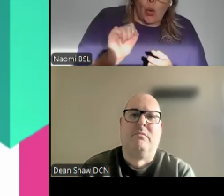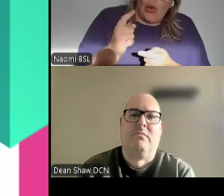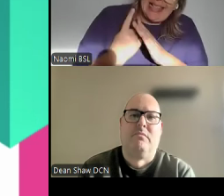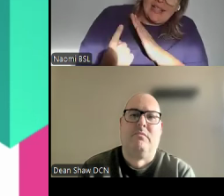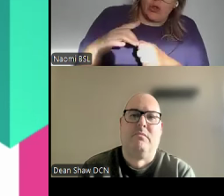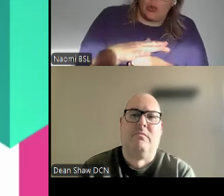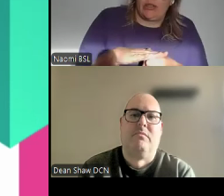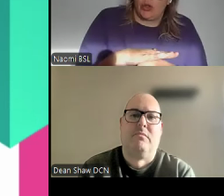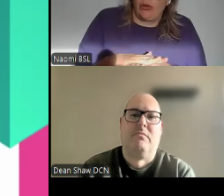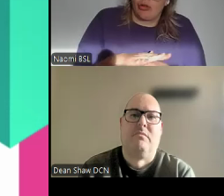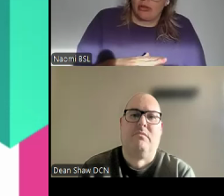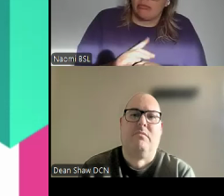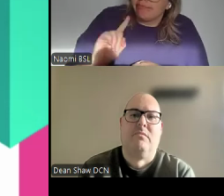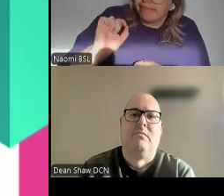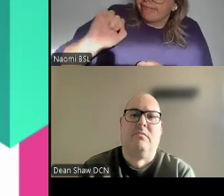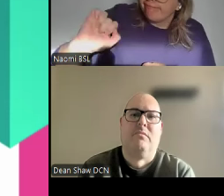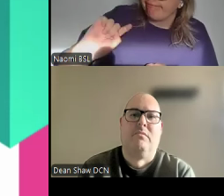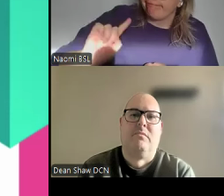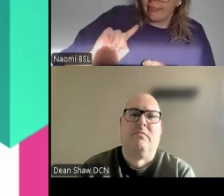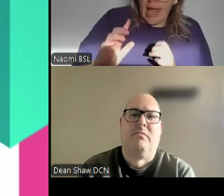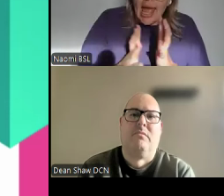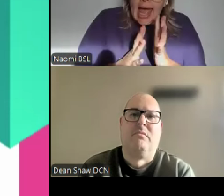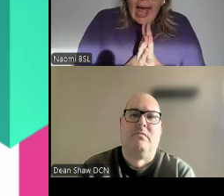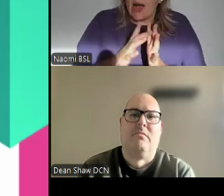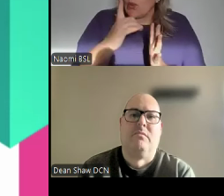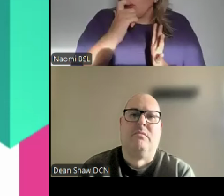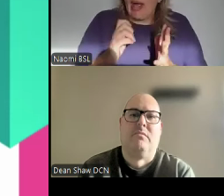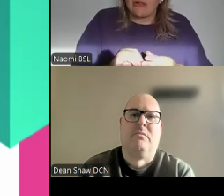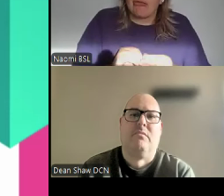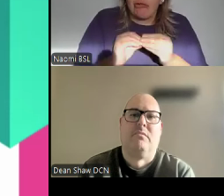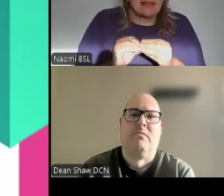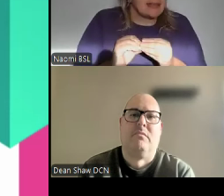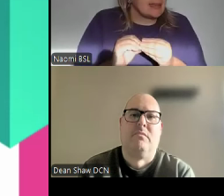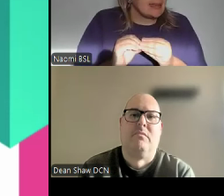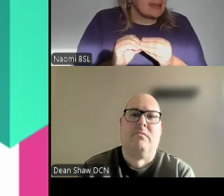"Okay, well, what's going on? How can you create an experience for people that is positive,